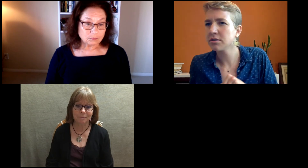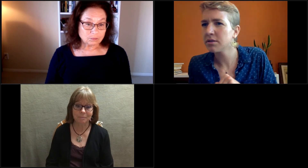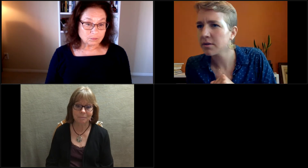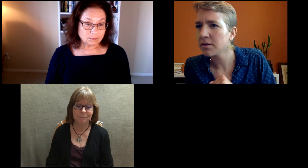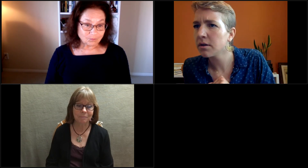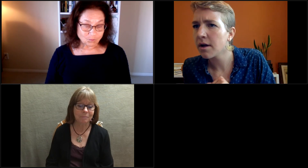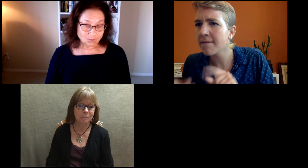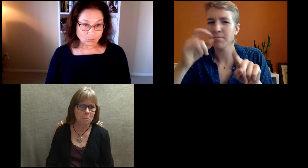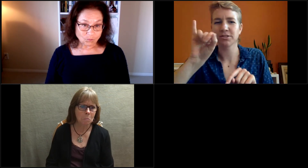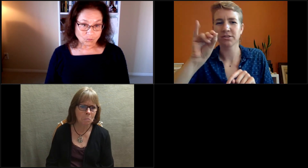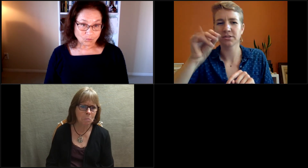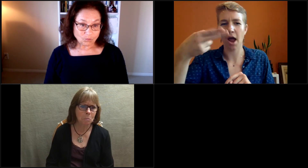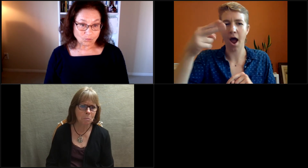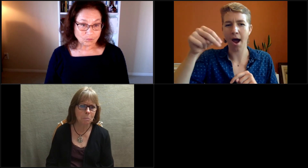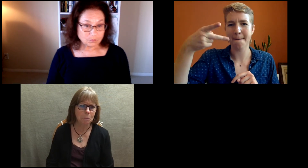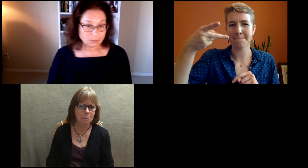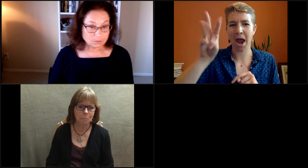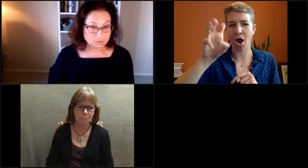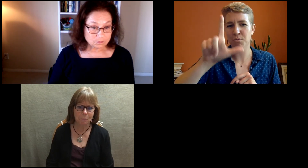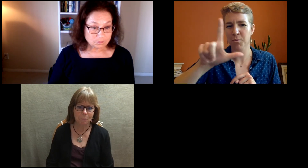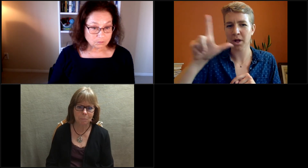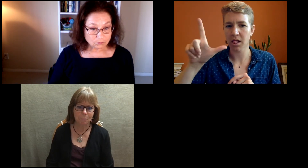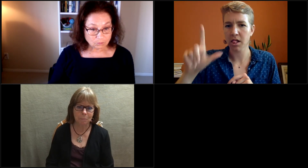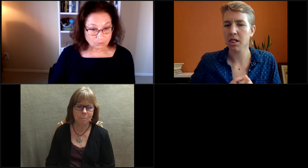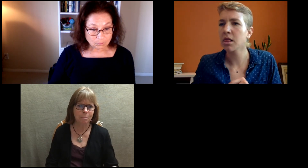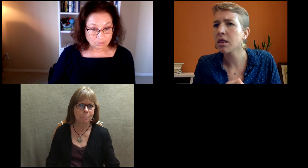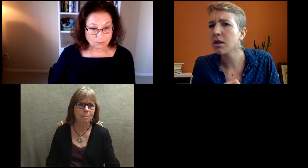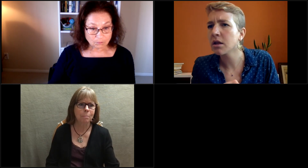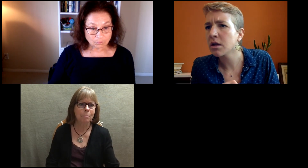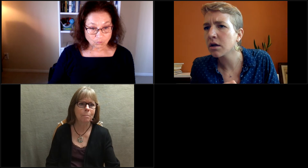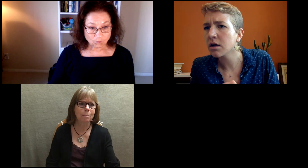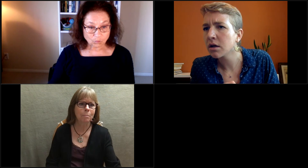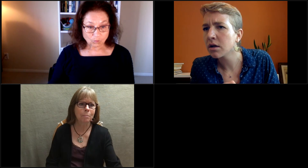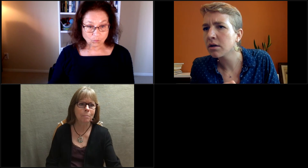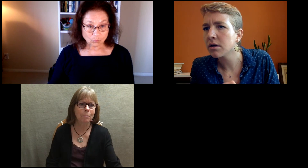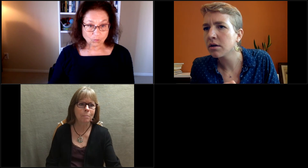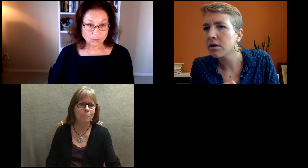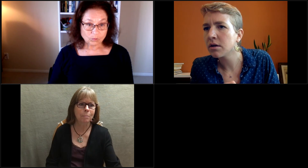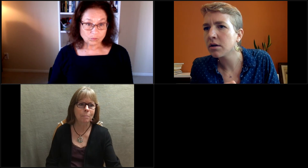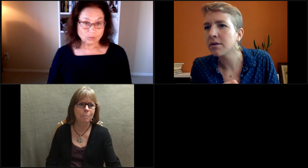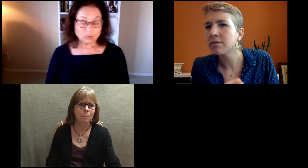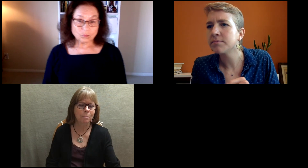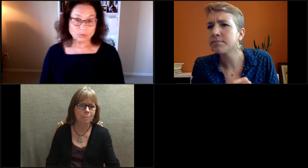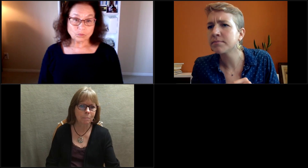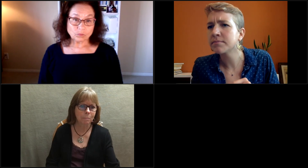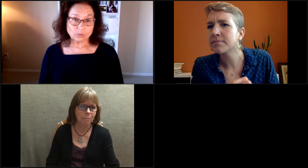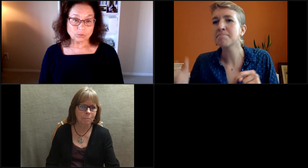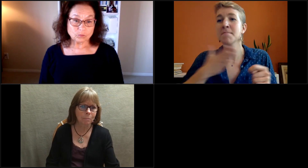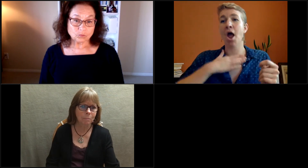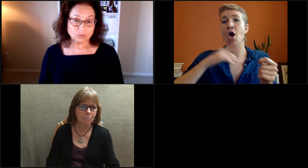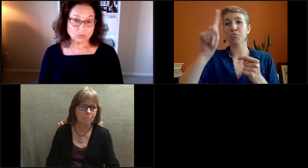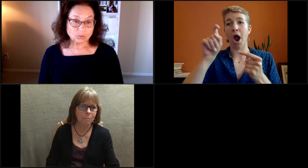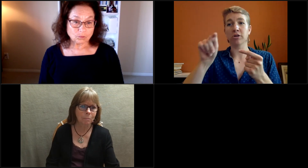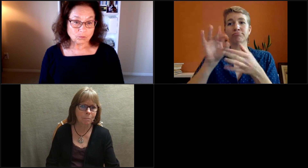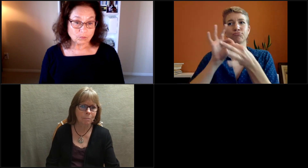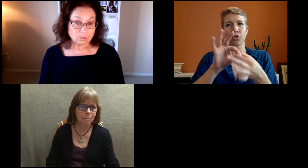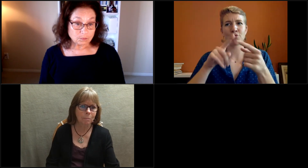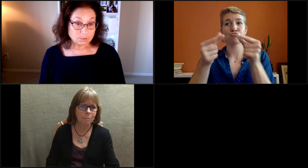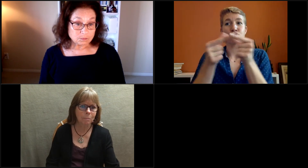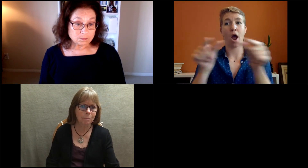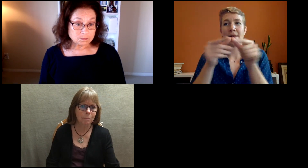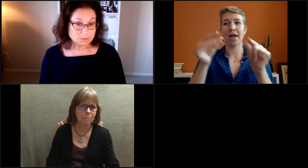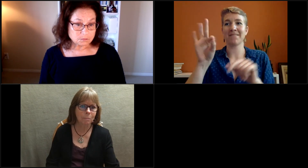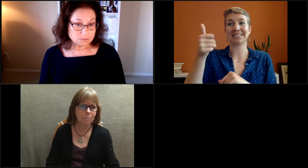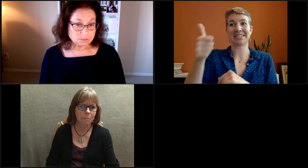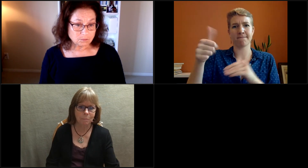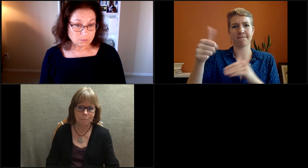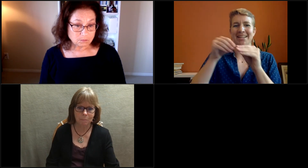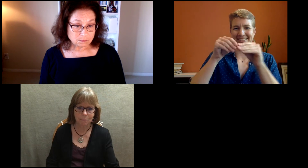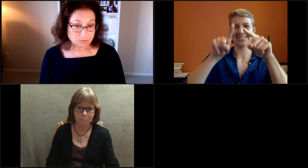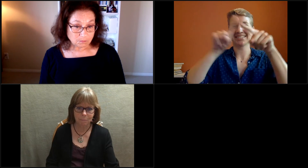There’s a long question from John Powell. So I’m reading it now.